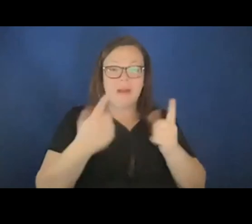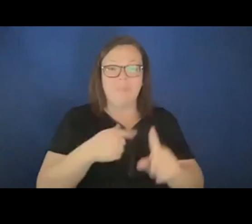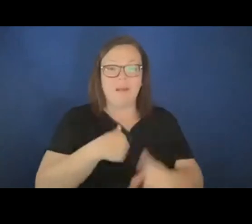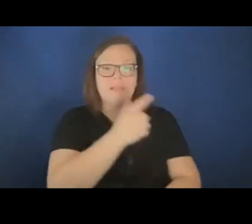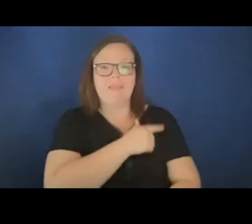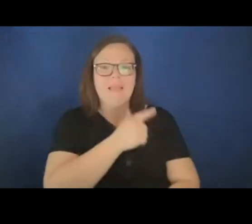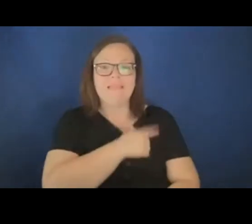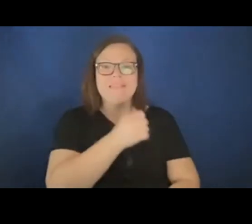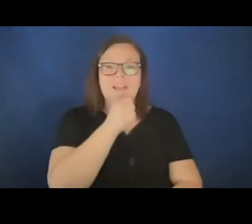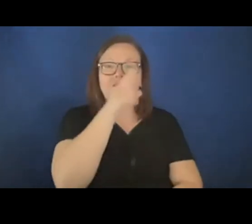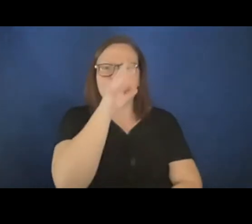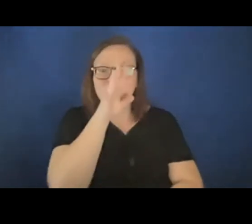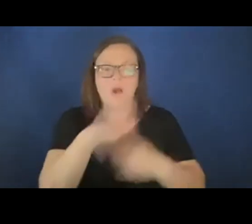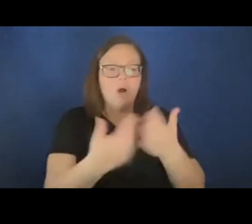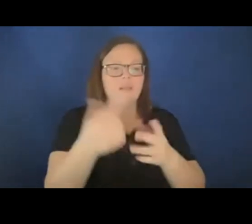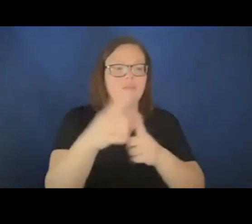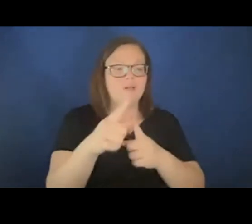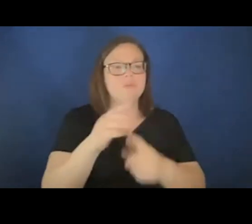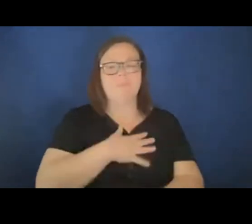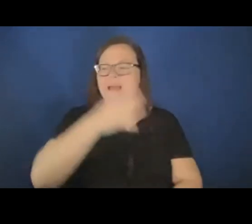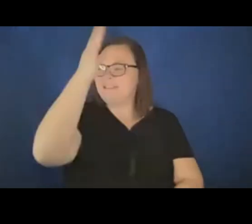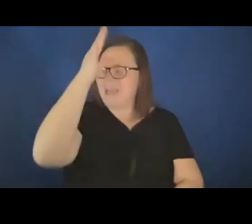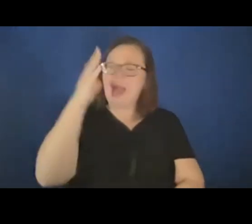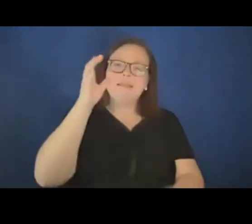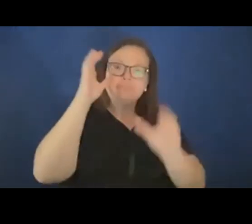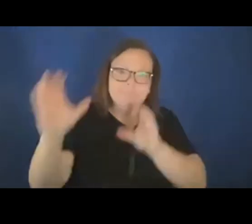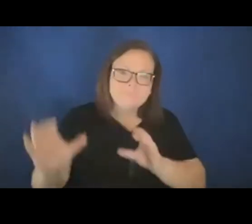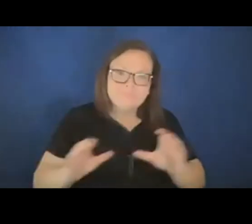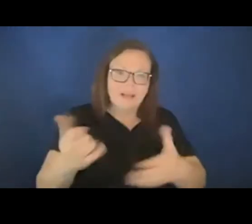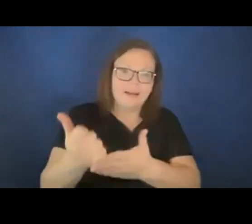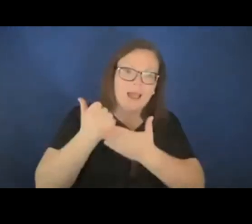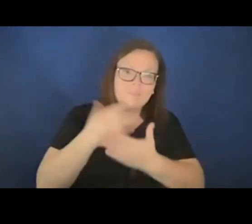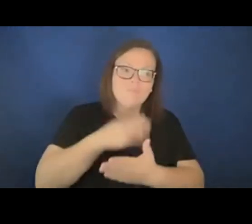out the letters; my father staying up all night to help me with my homework; the way